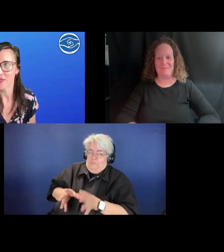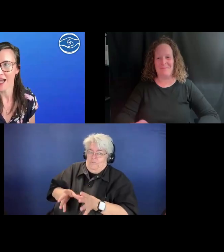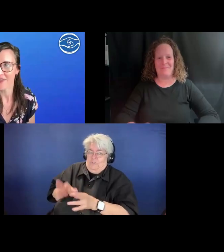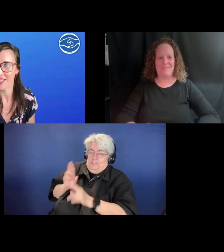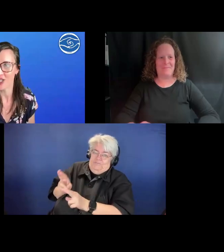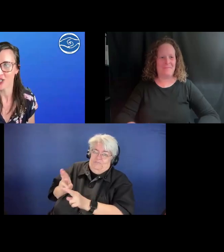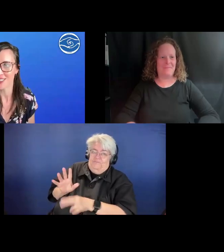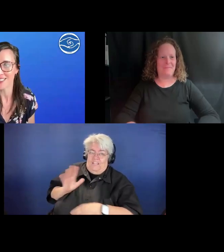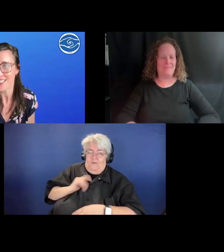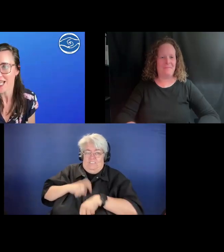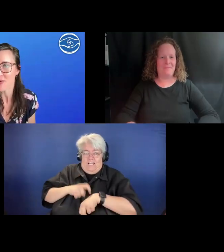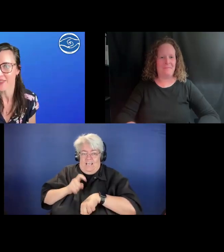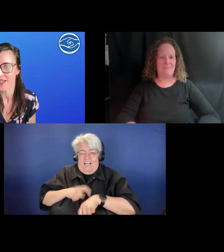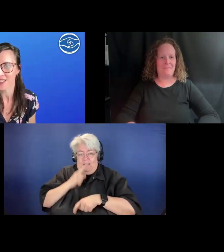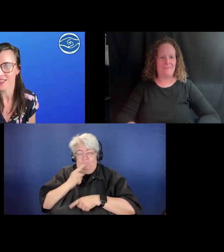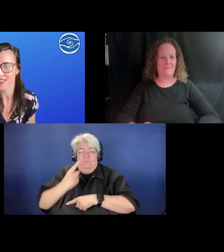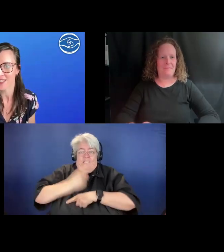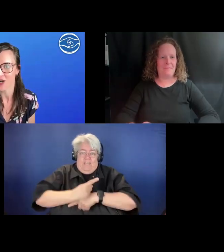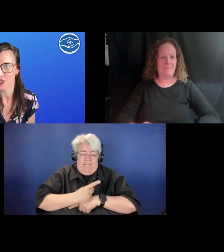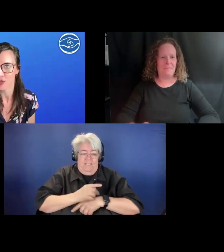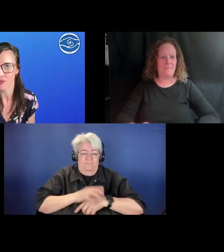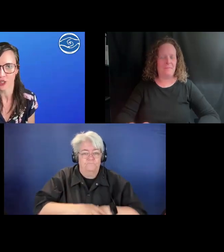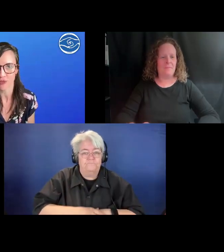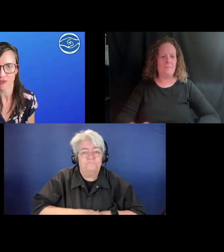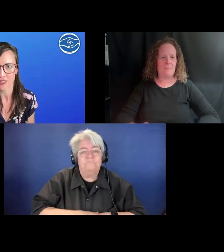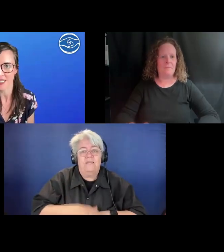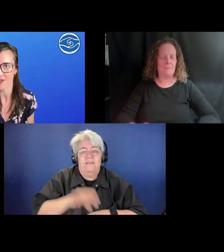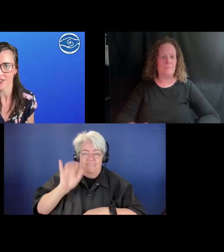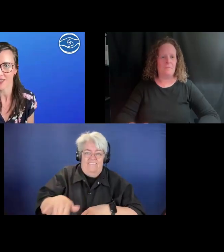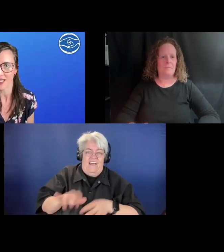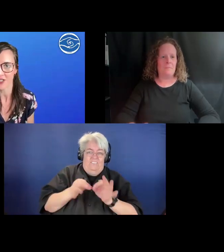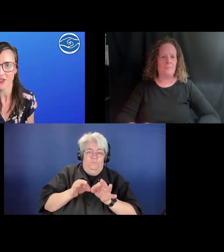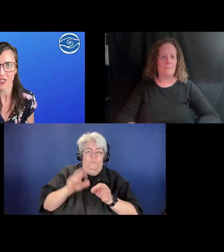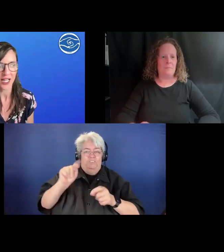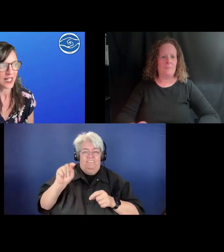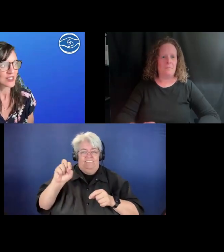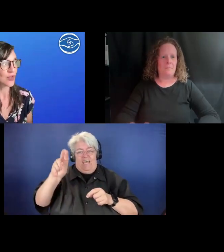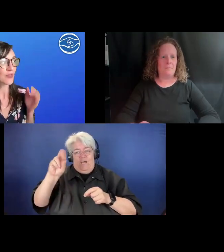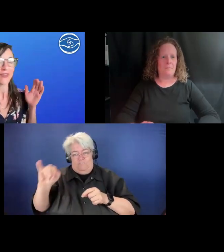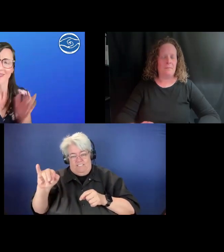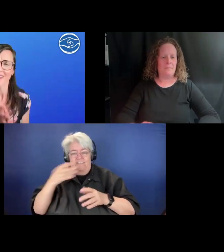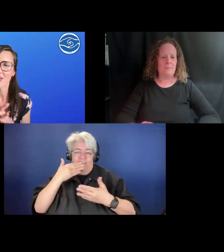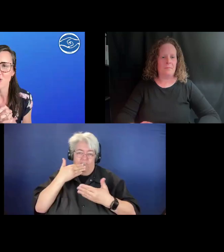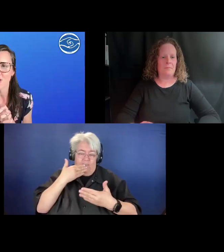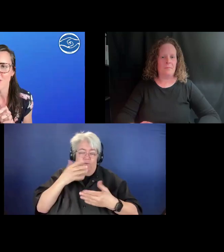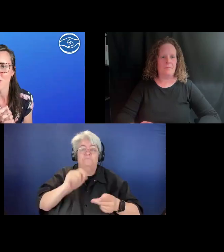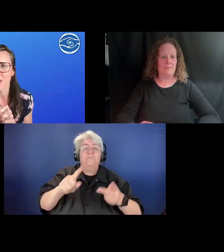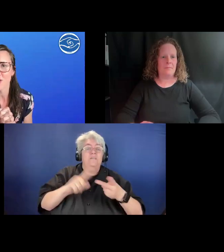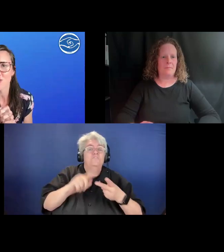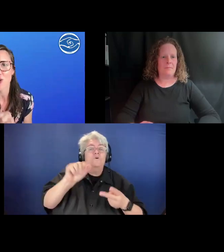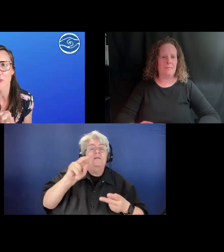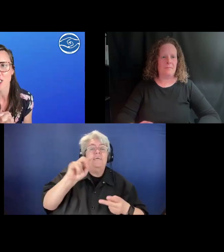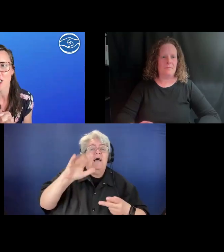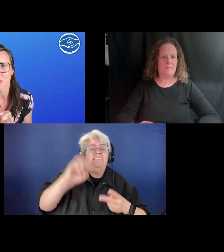Who we have here today with us. Our interpreter Ms. Terri thank you. So thank you Jennifer. Thank you so much